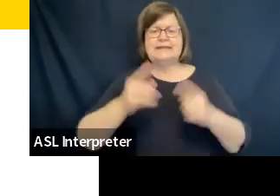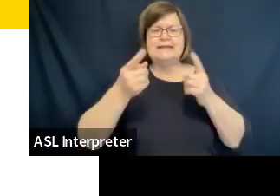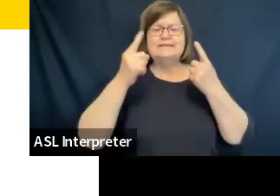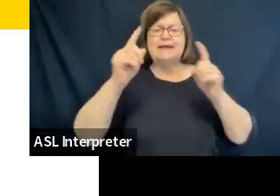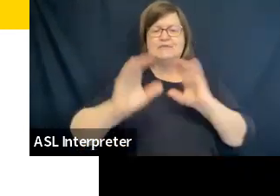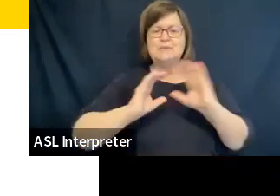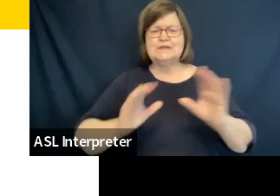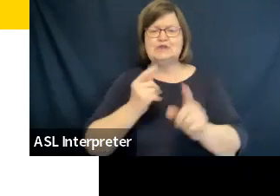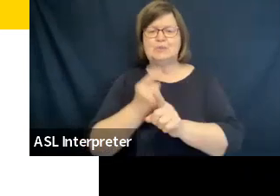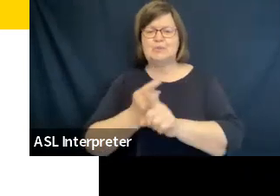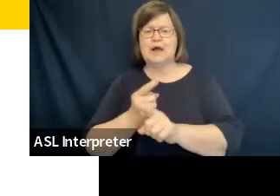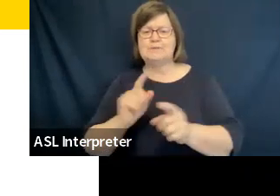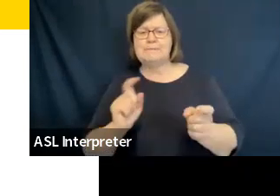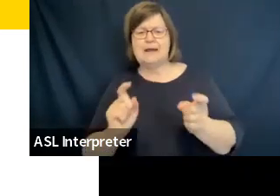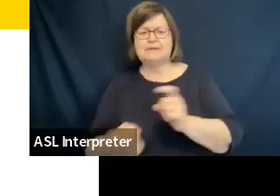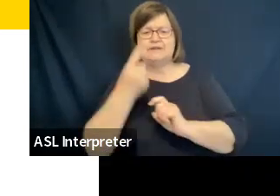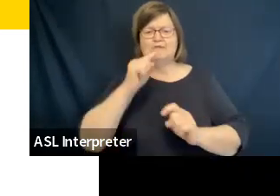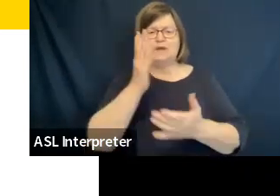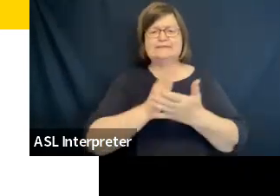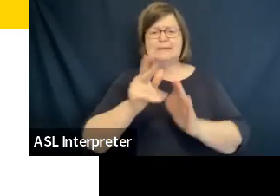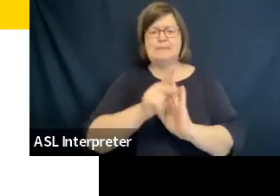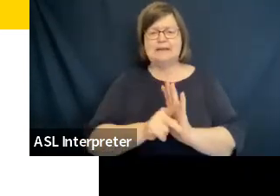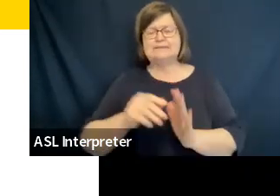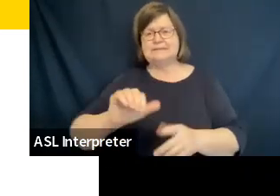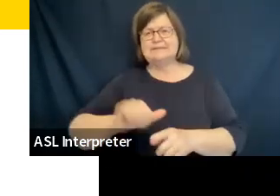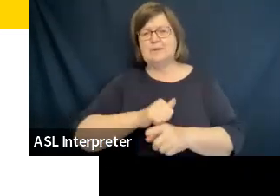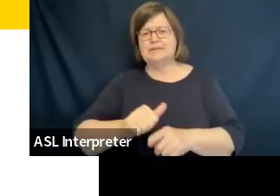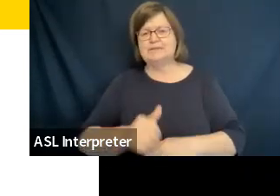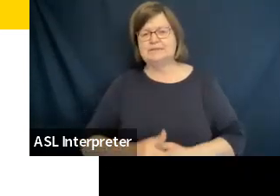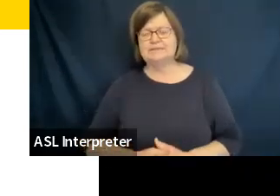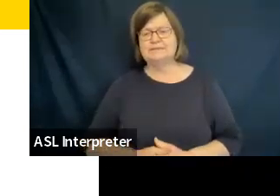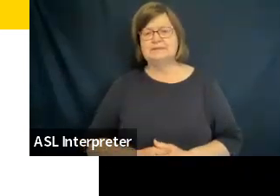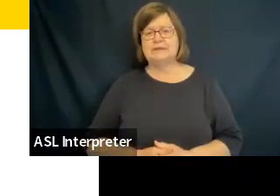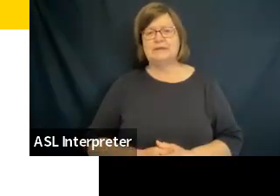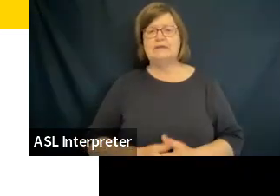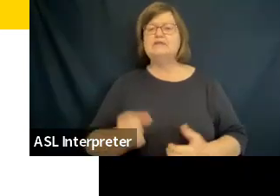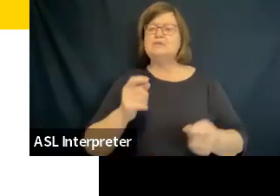and appropriate modifications to some policies and practices. Some snapshots from the Flatten